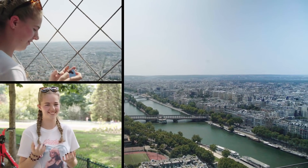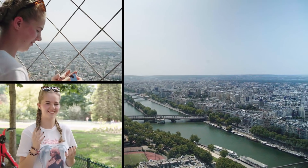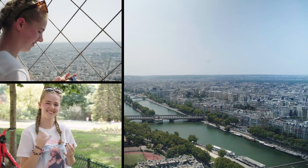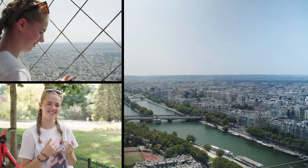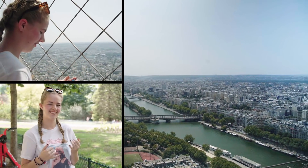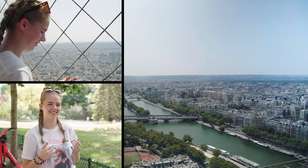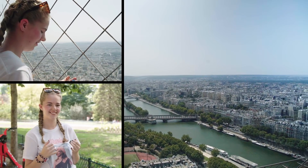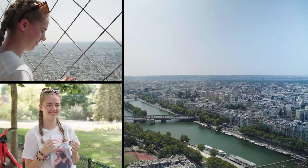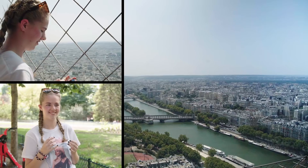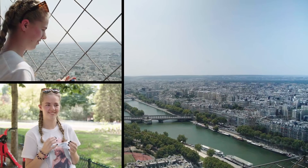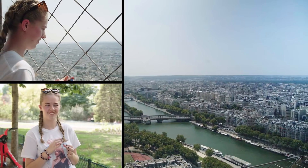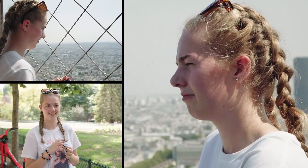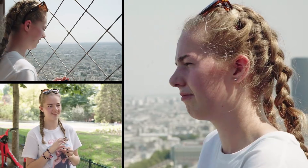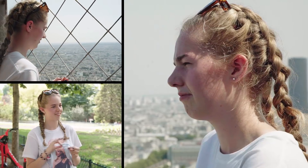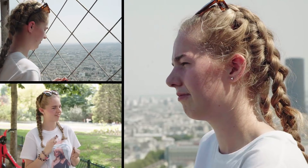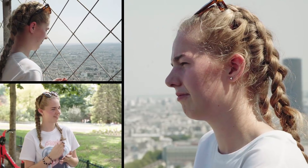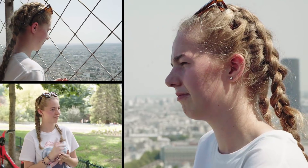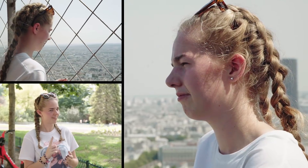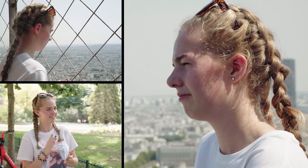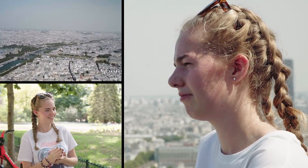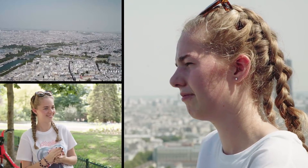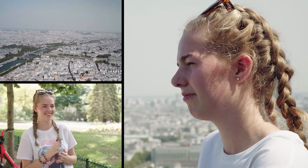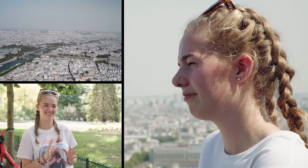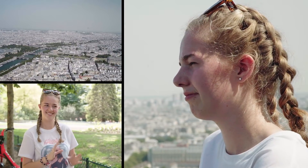I mean, it's unreal, but real at the same time.